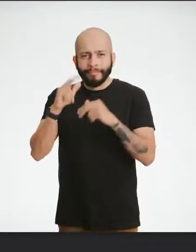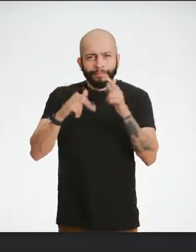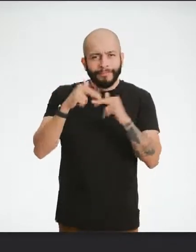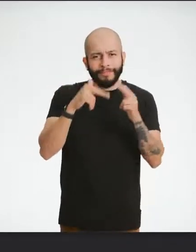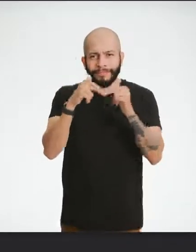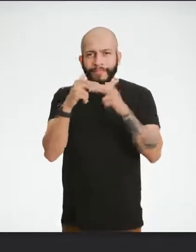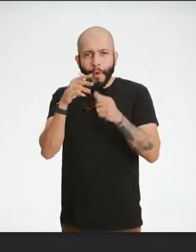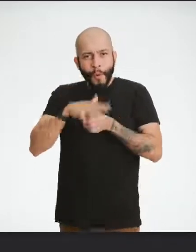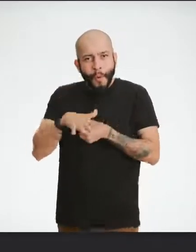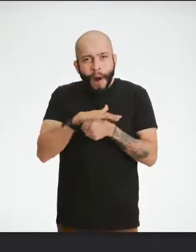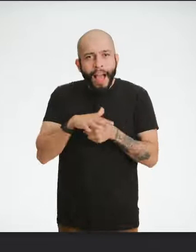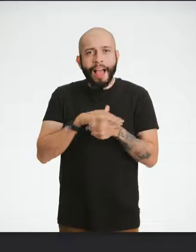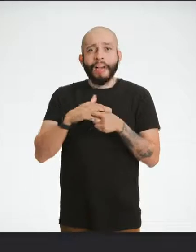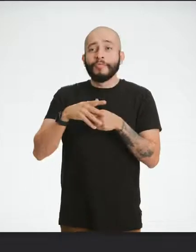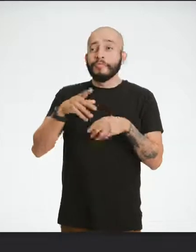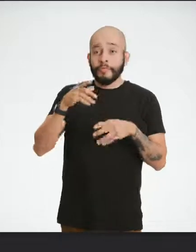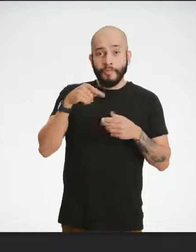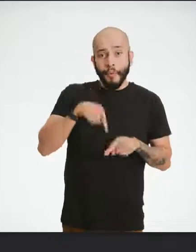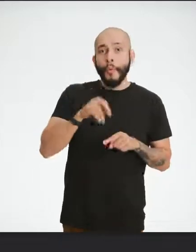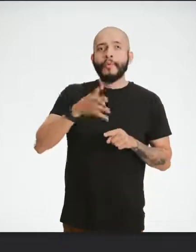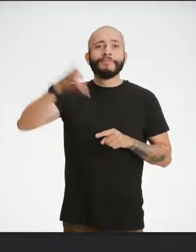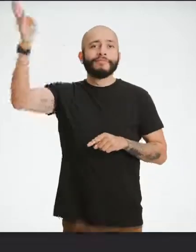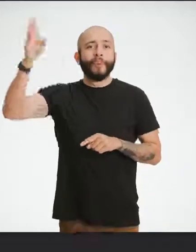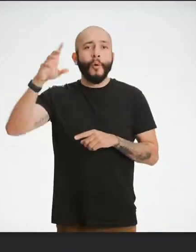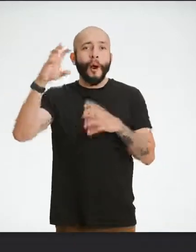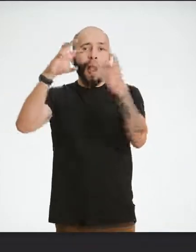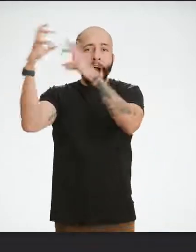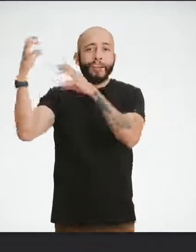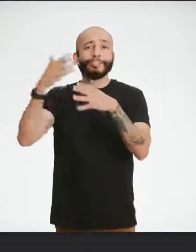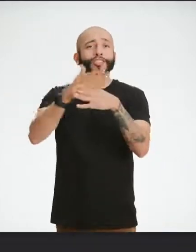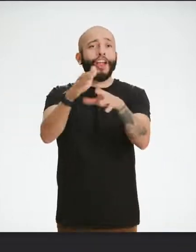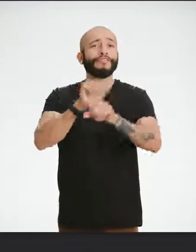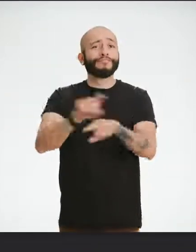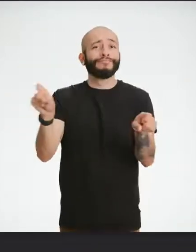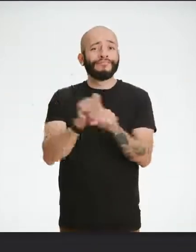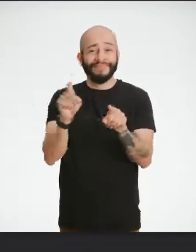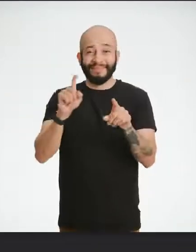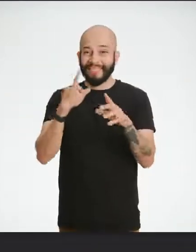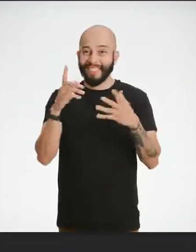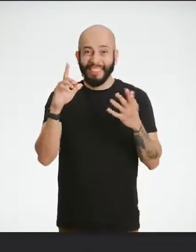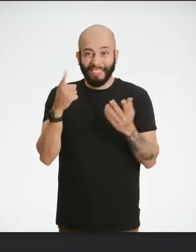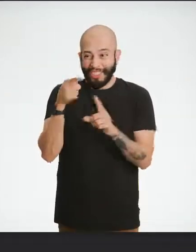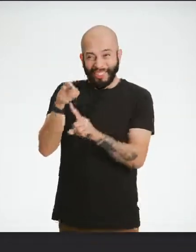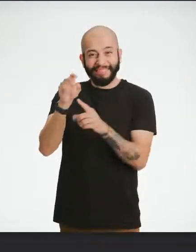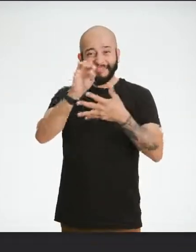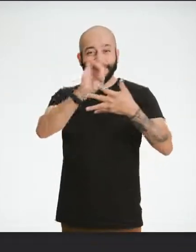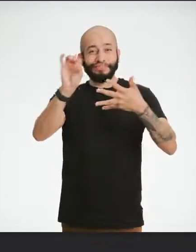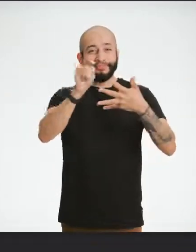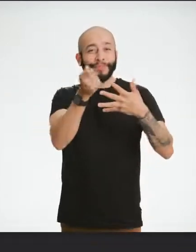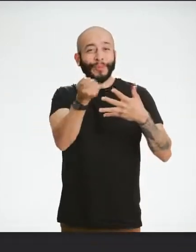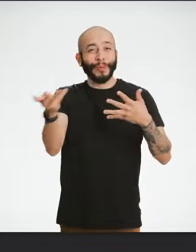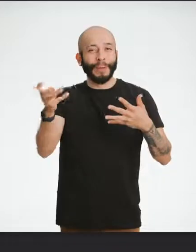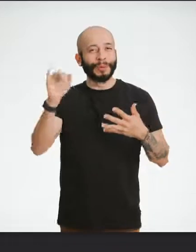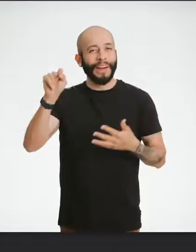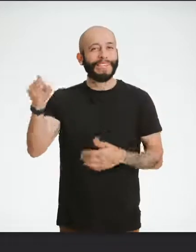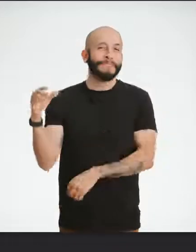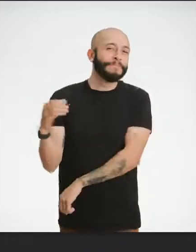locally and in Xcode Cloud, and then share those plugins with others. All using the power of a few lines of Swift.